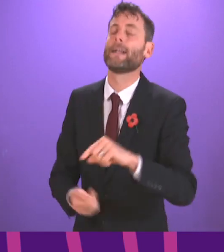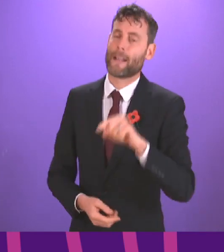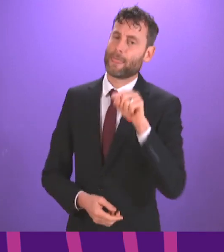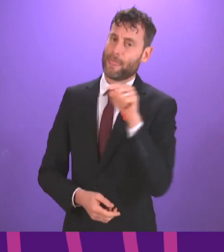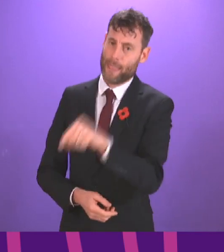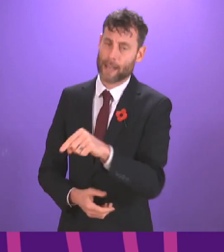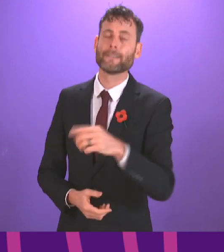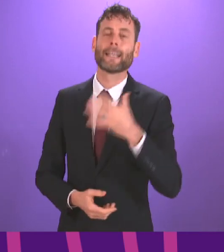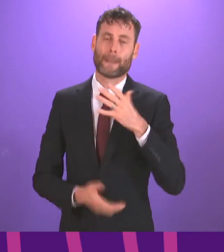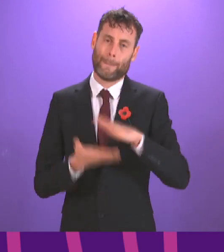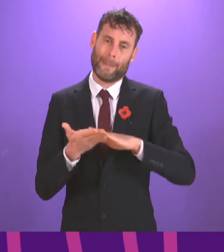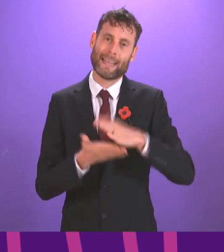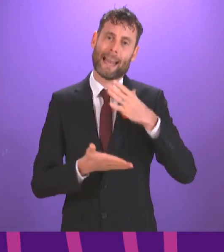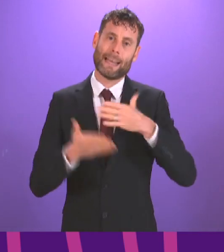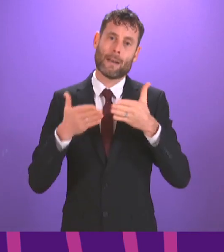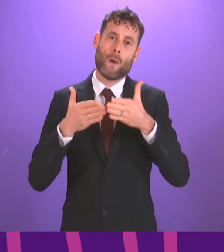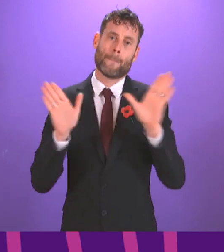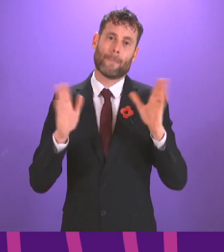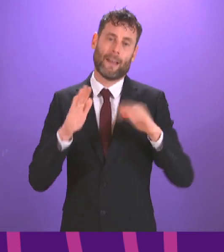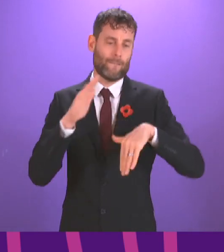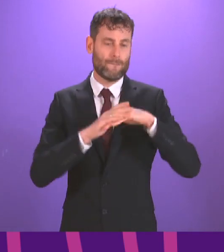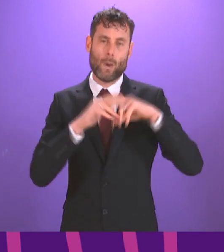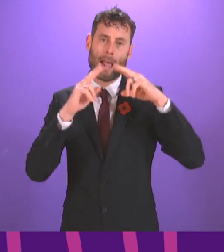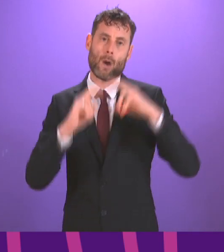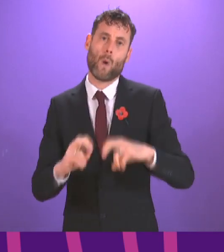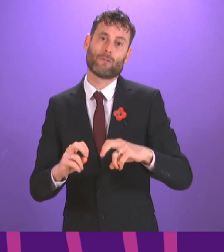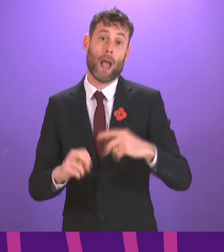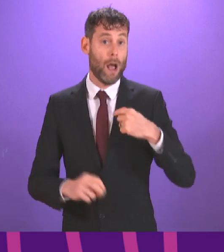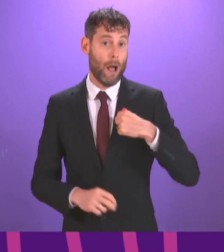have to look at the situation in totality through a full public inquiry. I am absolutely